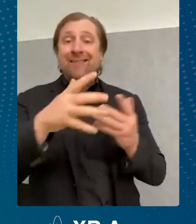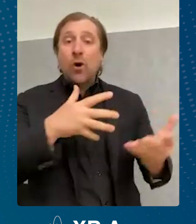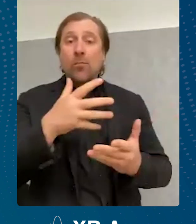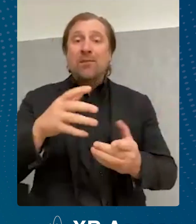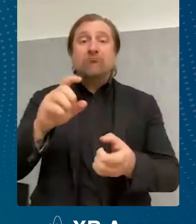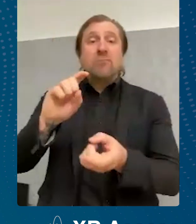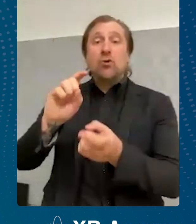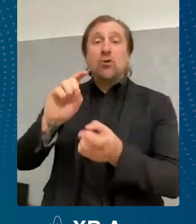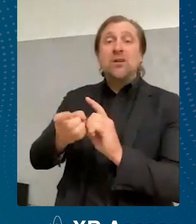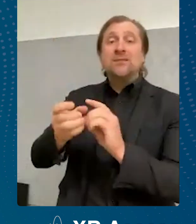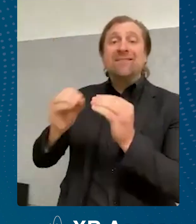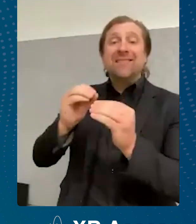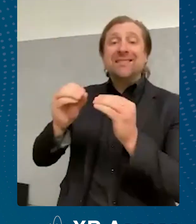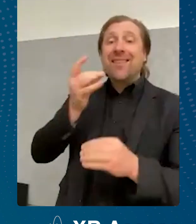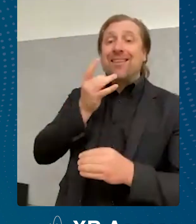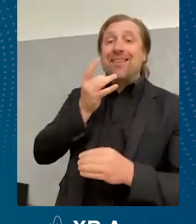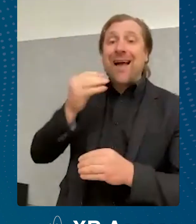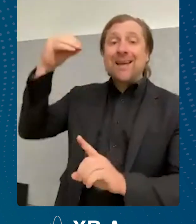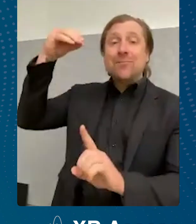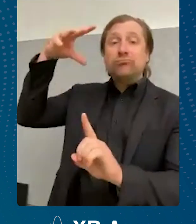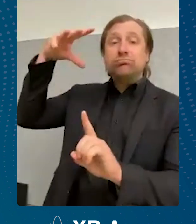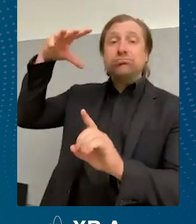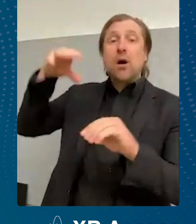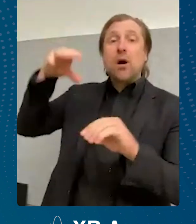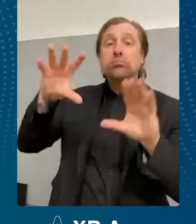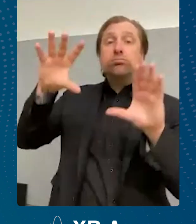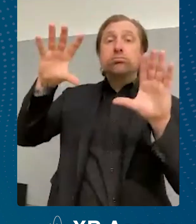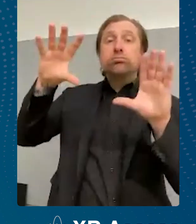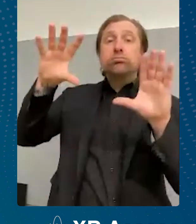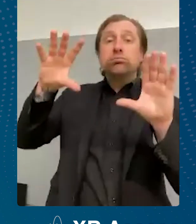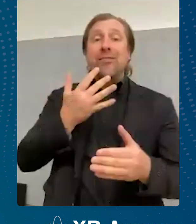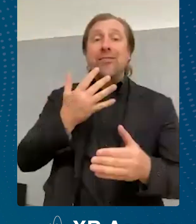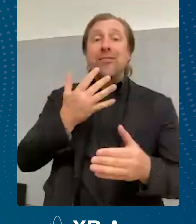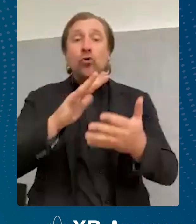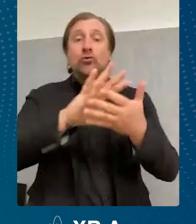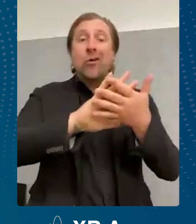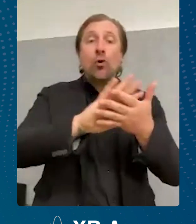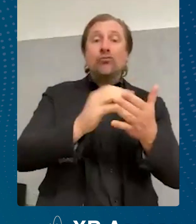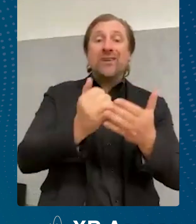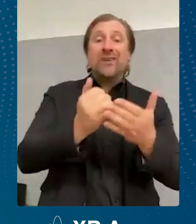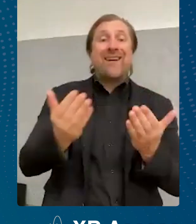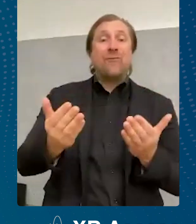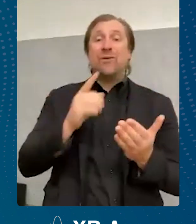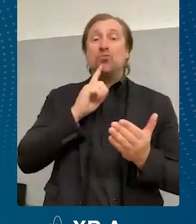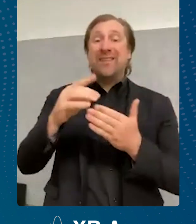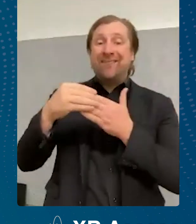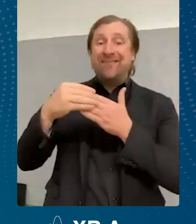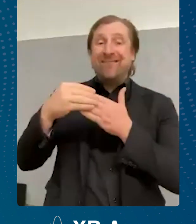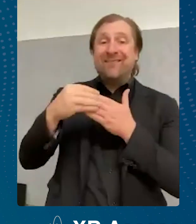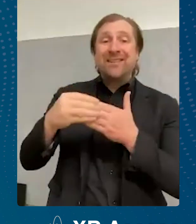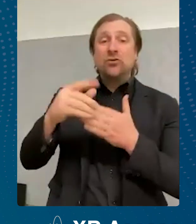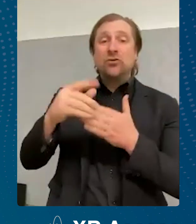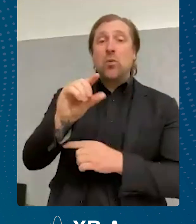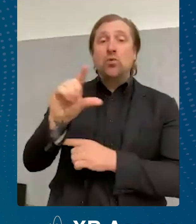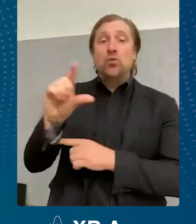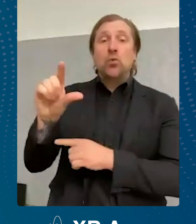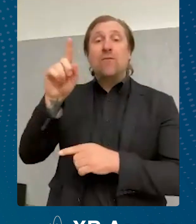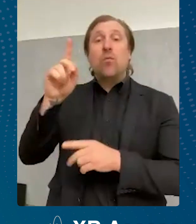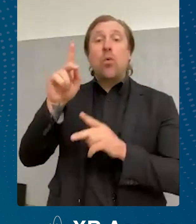you can adjust the size of content, colors, contrast and all that. So it makes it a really flexible tool for people with visual impairments.